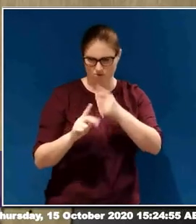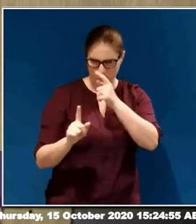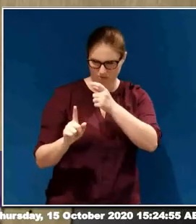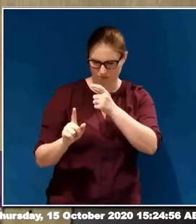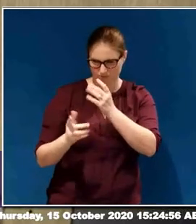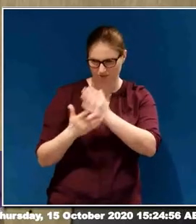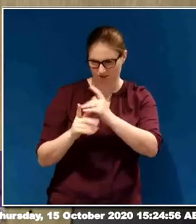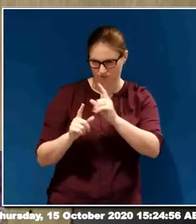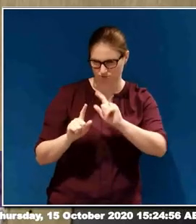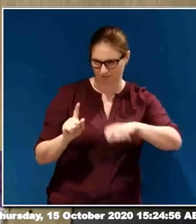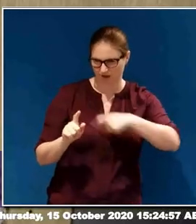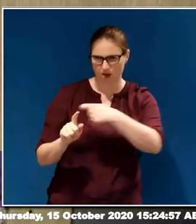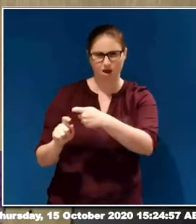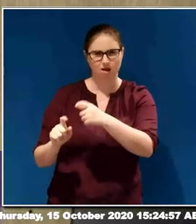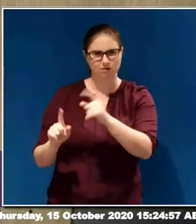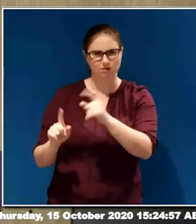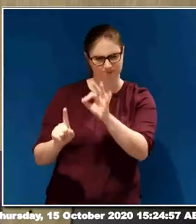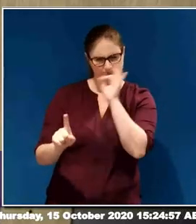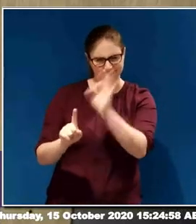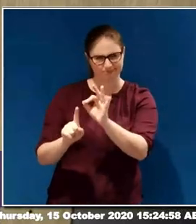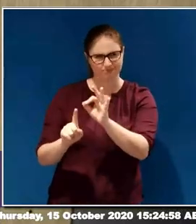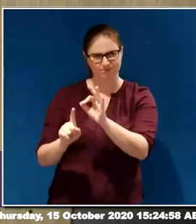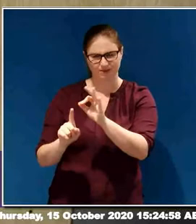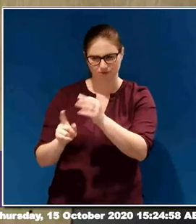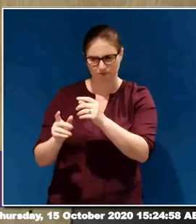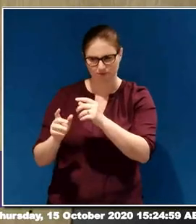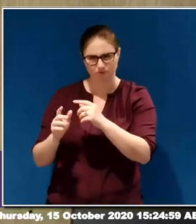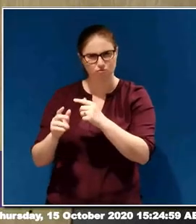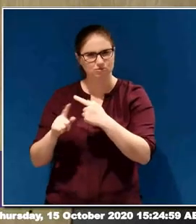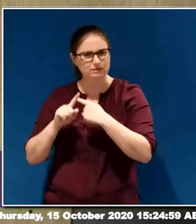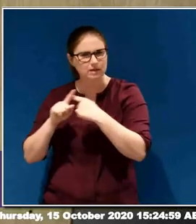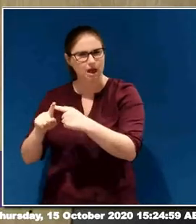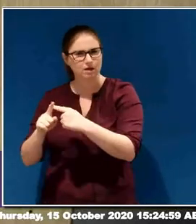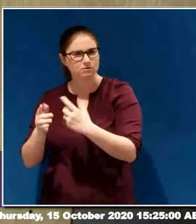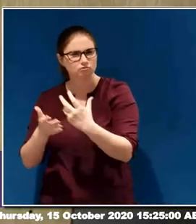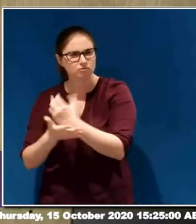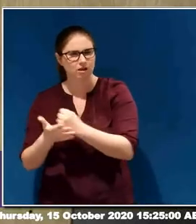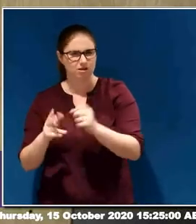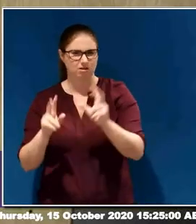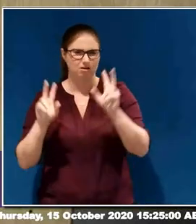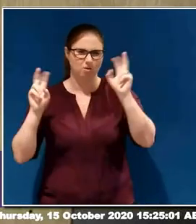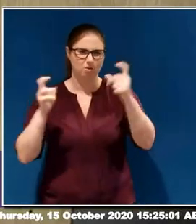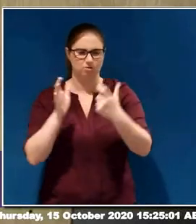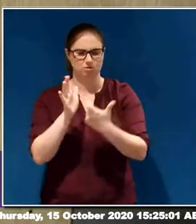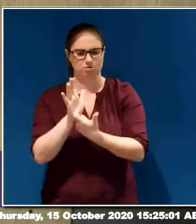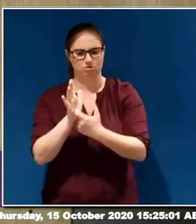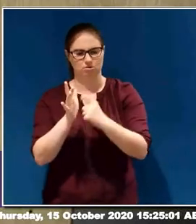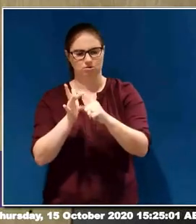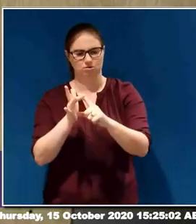What does that mean? So “ring-fencing” is basically - it is a way of keeping a lid